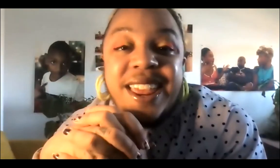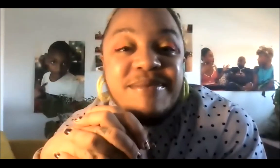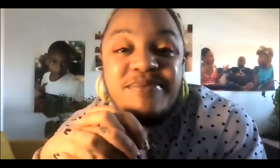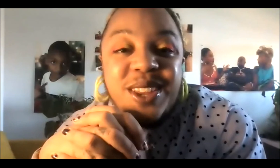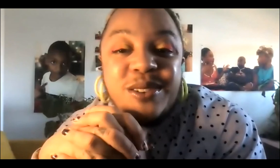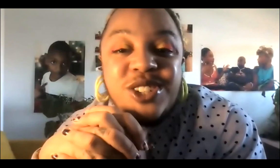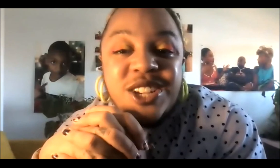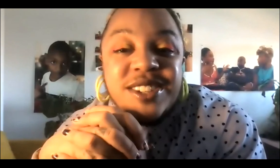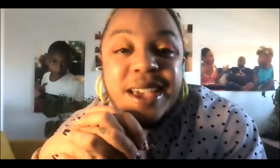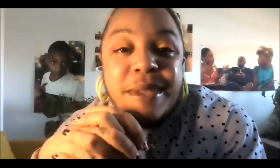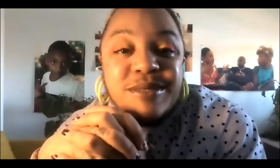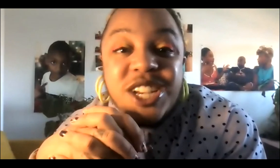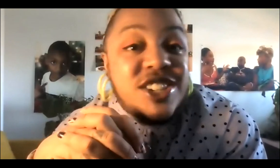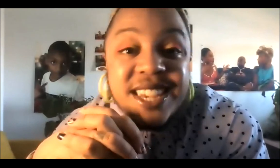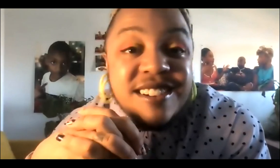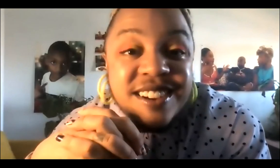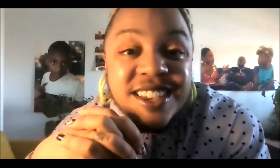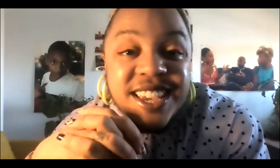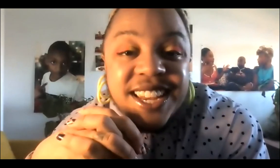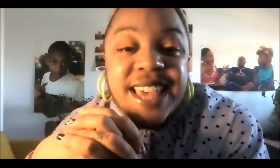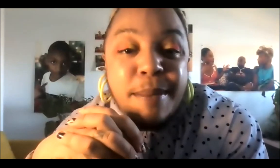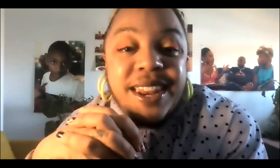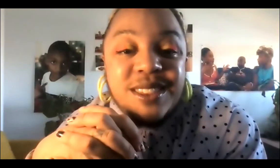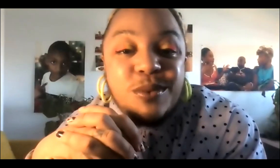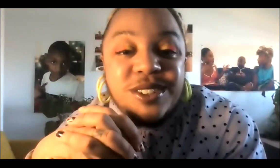I'm ready, you know, change is coming, change is here! It is happening, the world